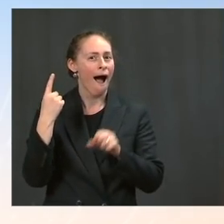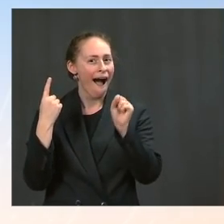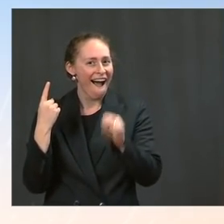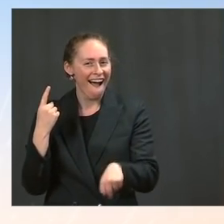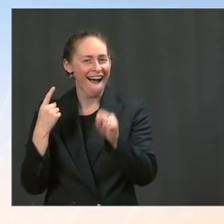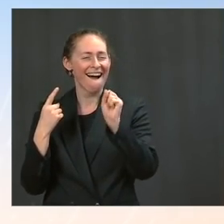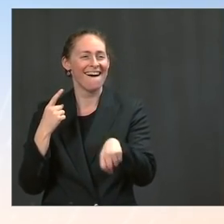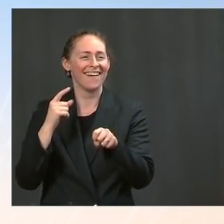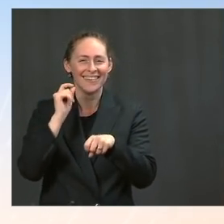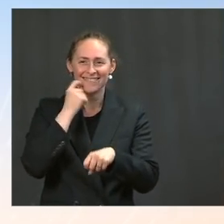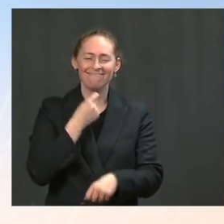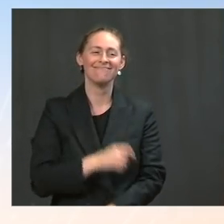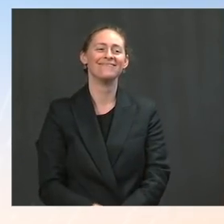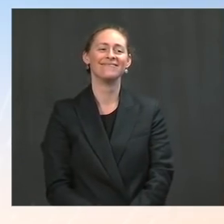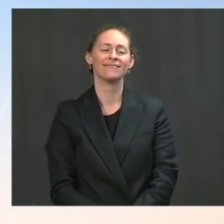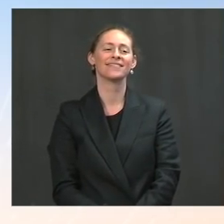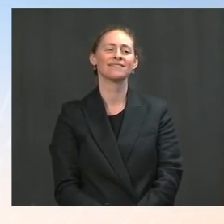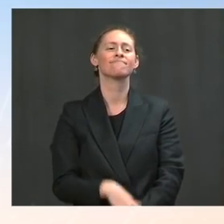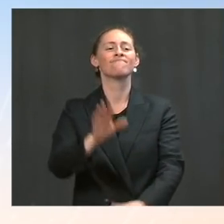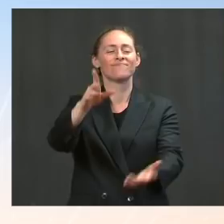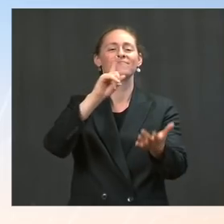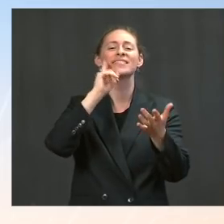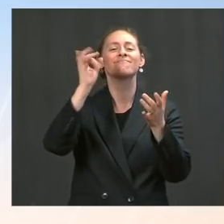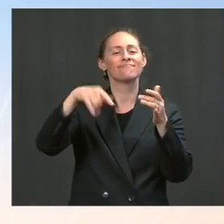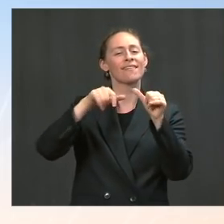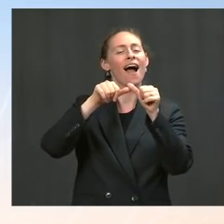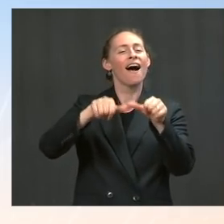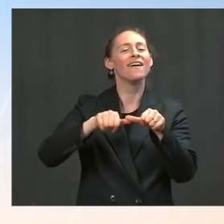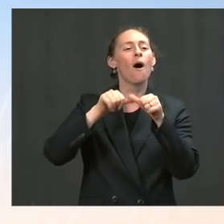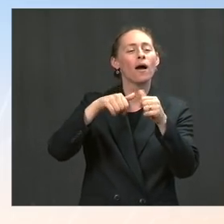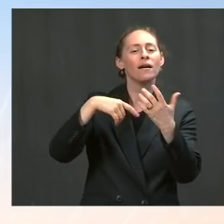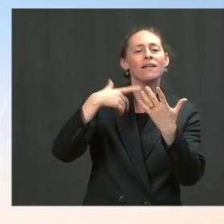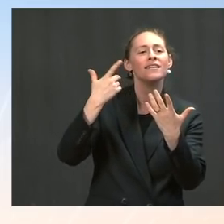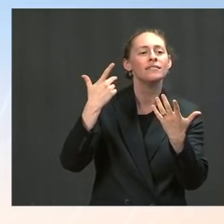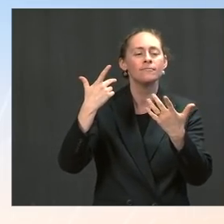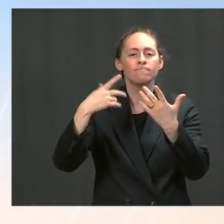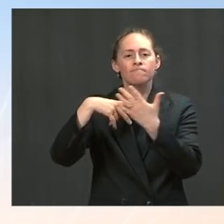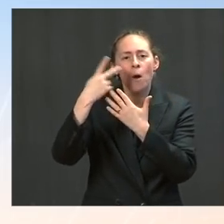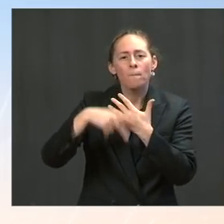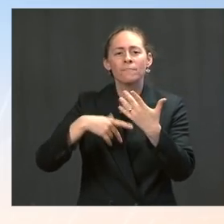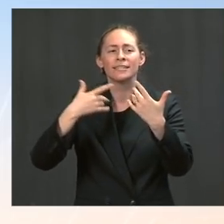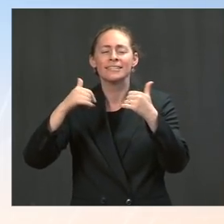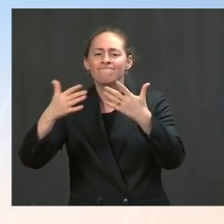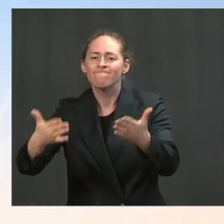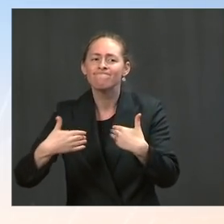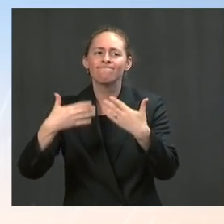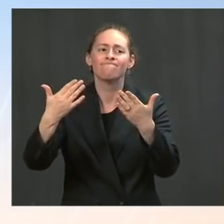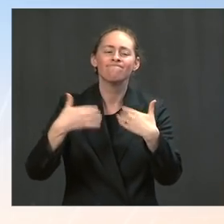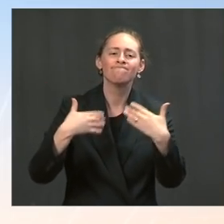And we want to partner with trusted voices and individuals in communities --